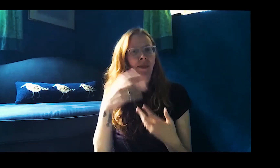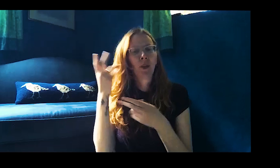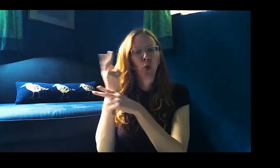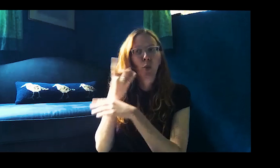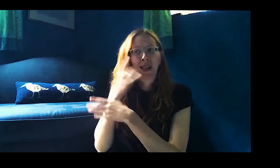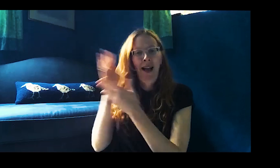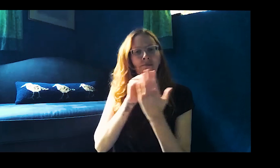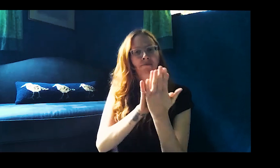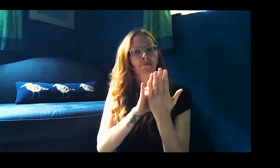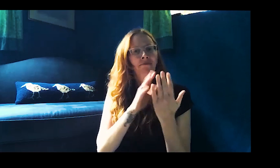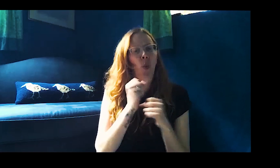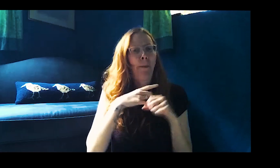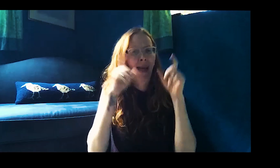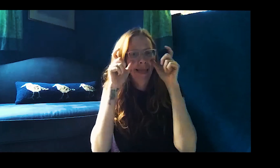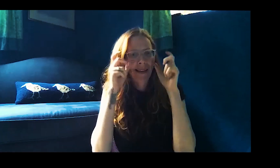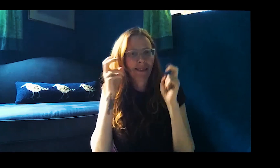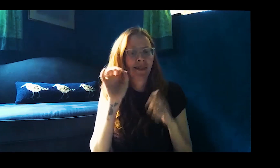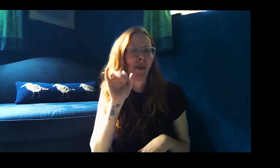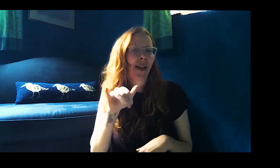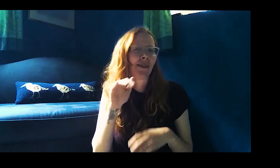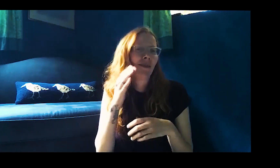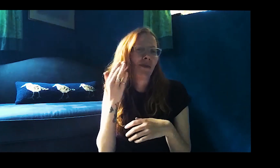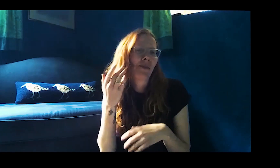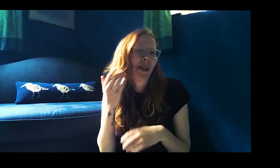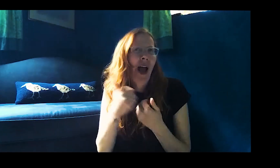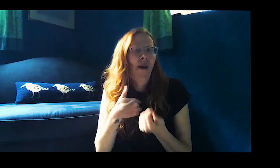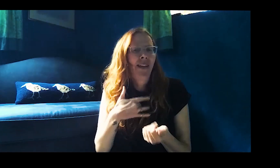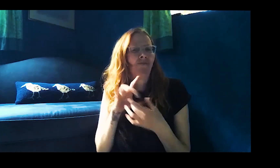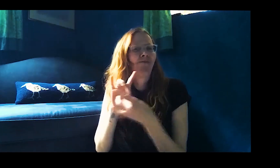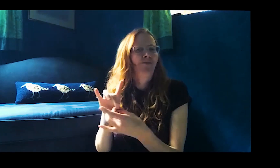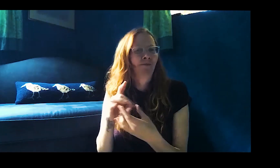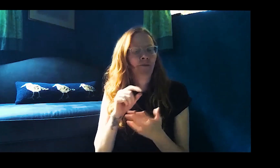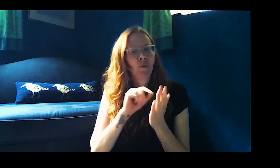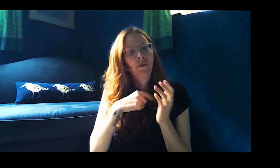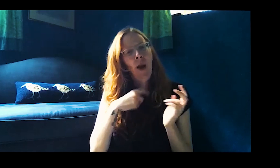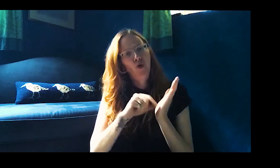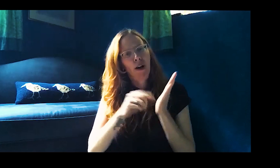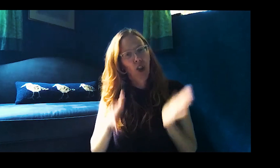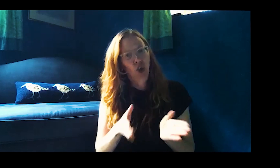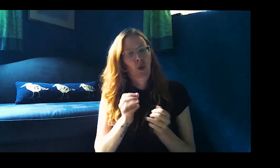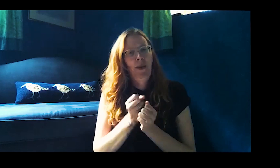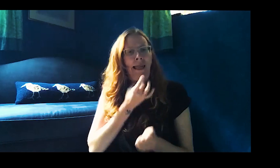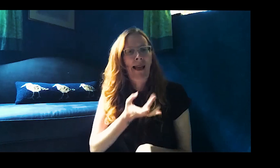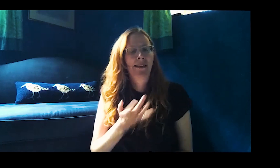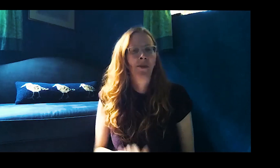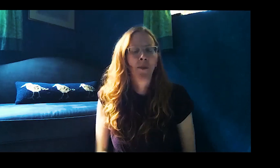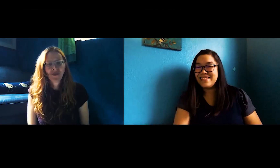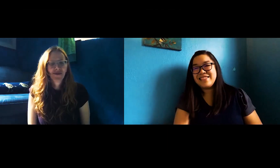to the paper, and with my camera, I feel as if i'm an author. I'm an author with light.